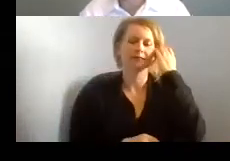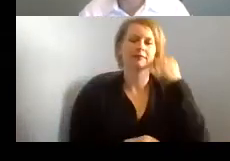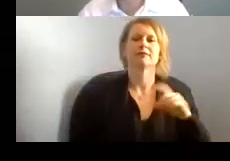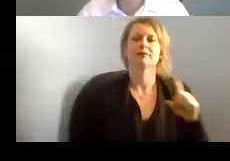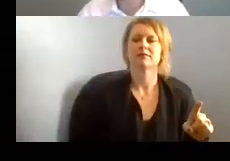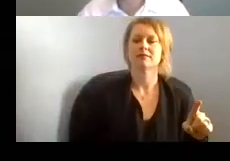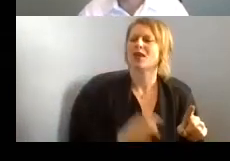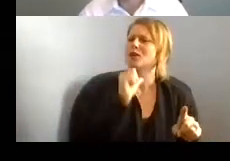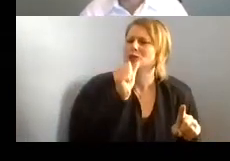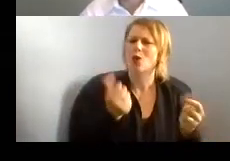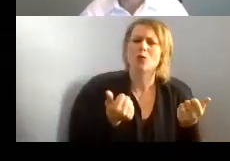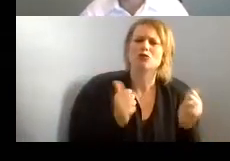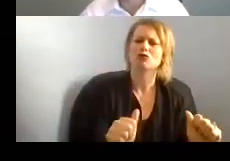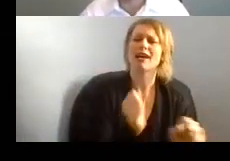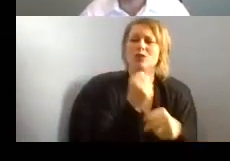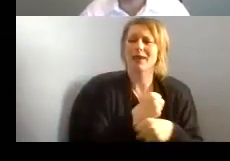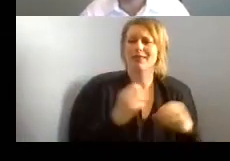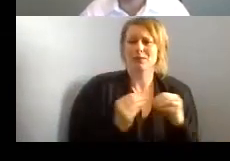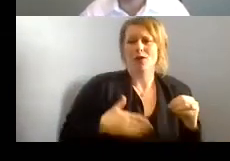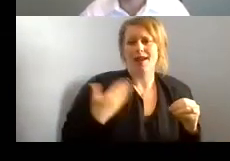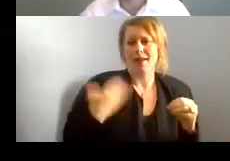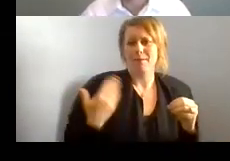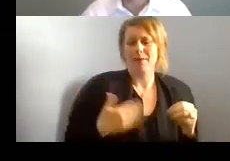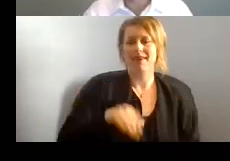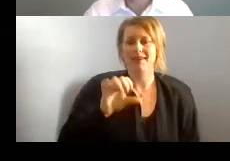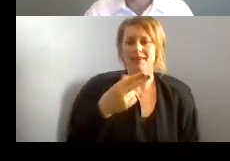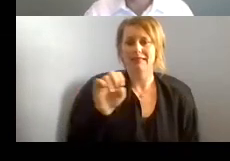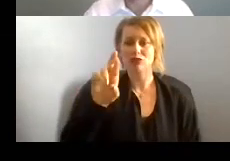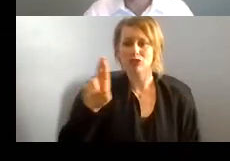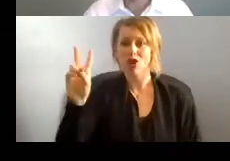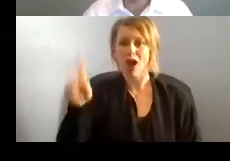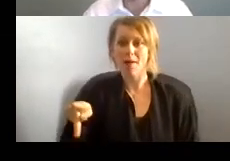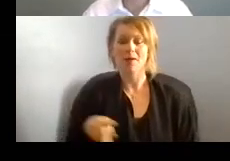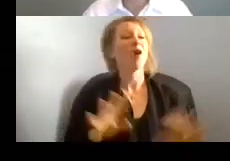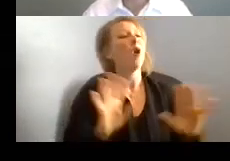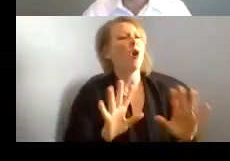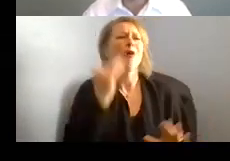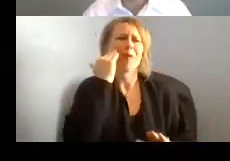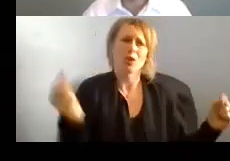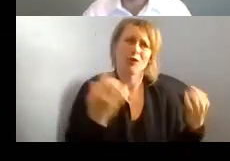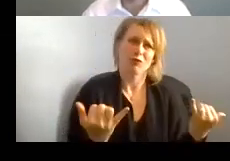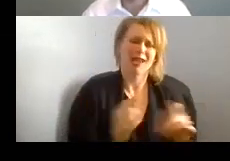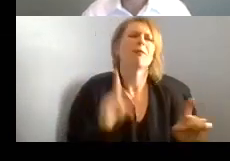survivors by making such statements as, I know it hurts right now, but I know you’ll feel better within a short period of time.